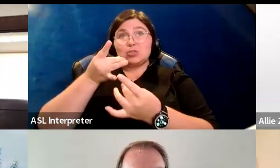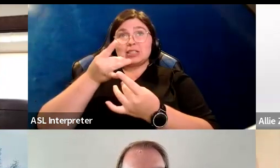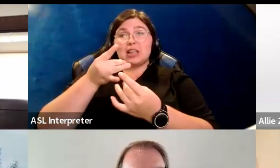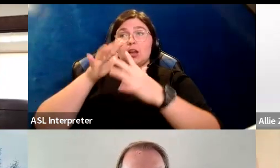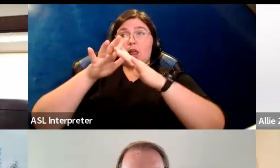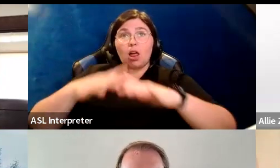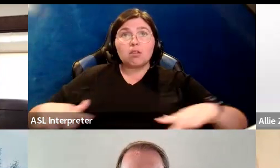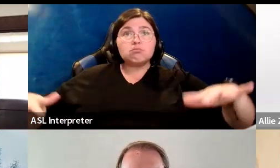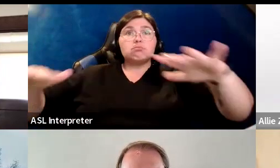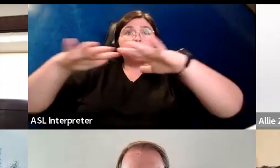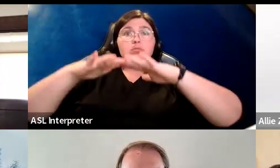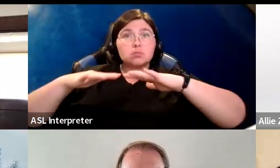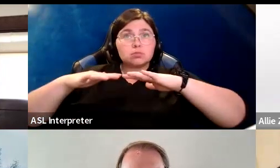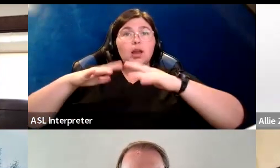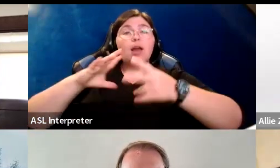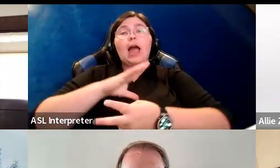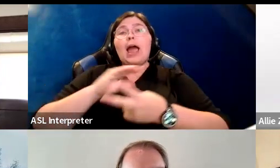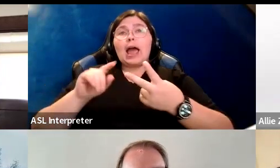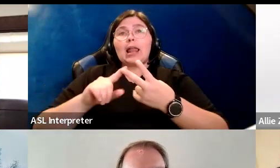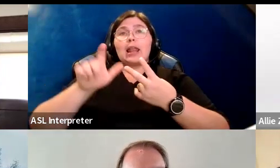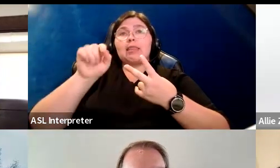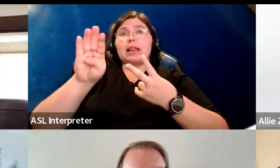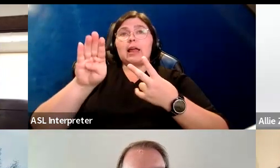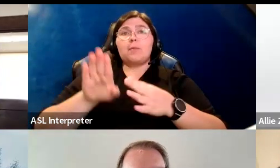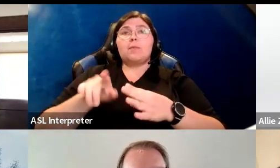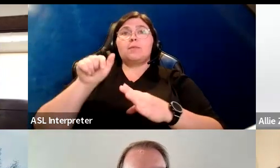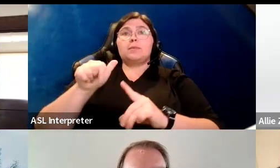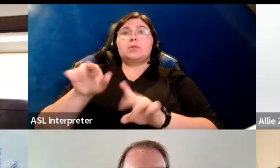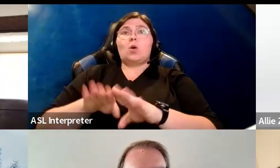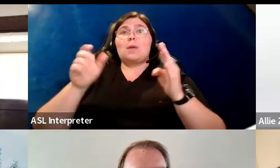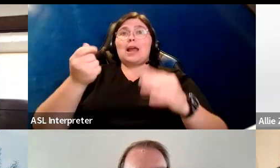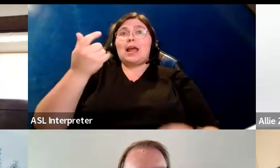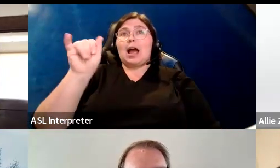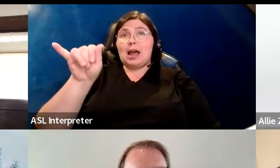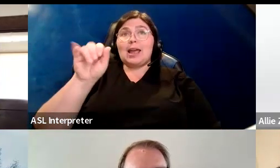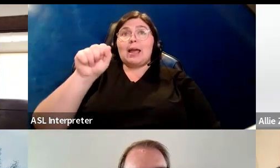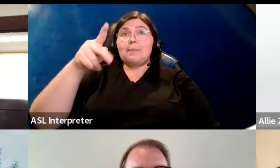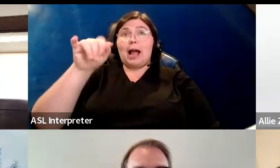And in the lab, the OpenAI API has worked well for us,